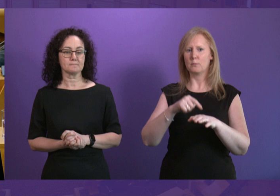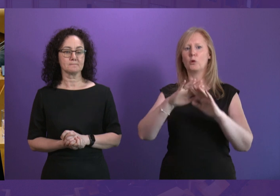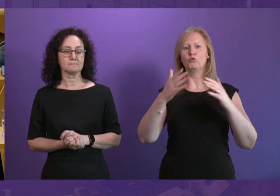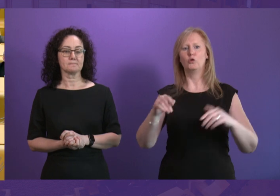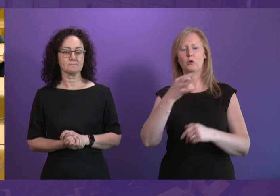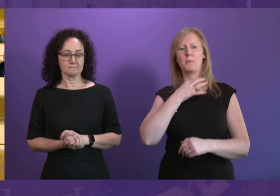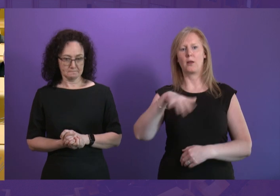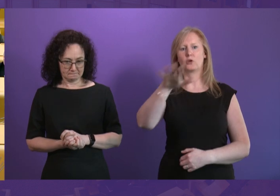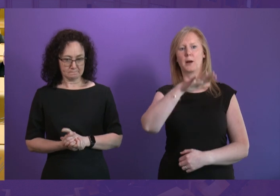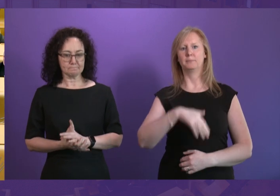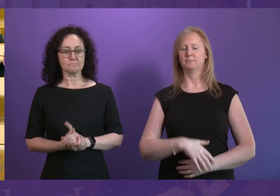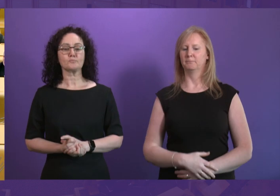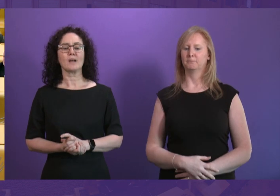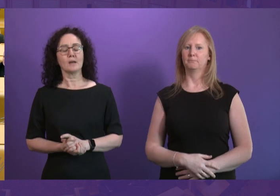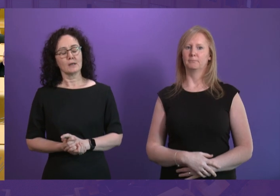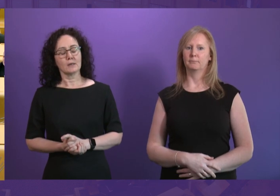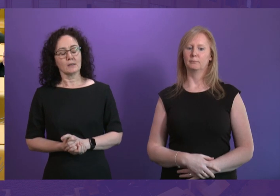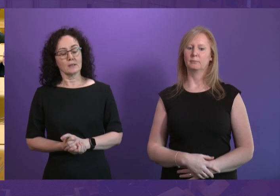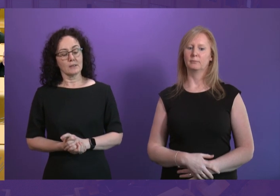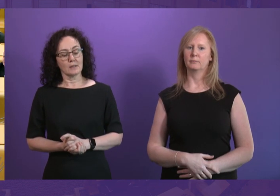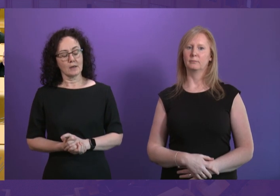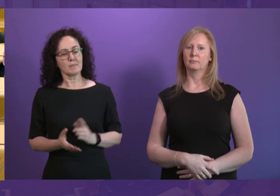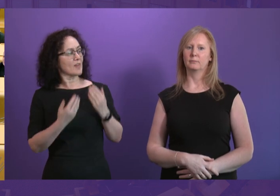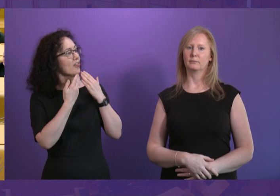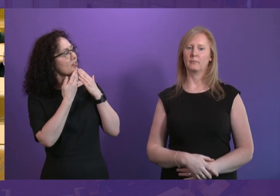The First Minister (Nicola Sturgeon): I am grateful to Murdo Fraser for raising